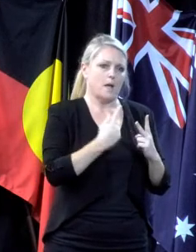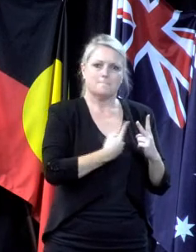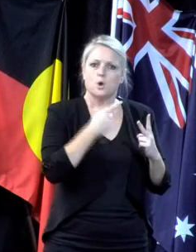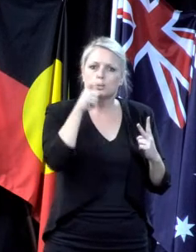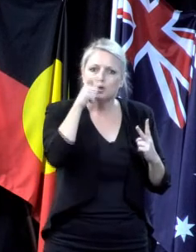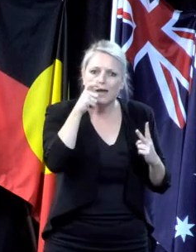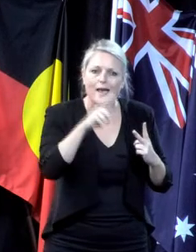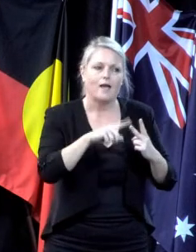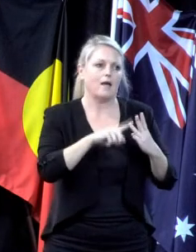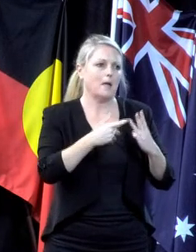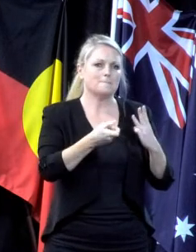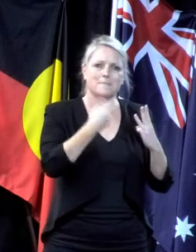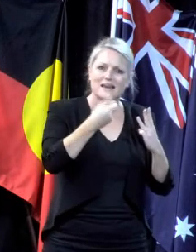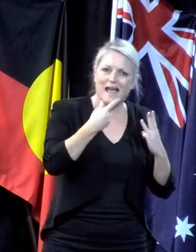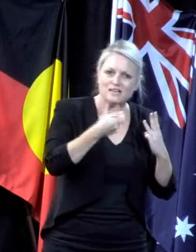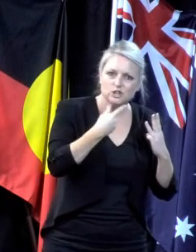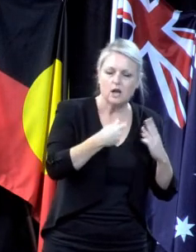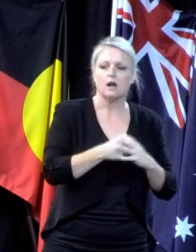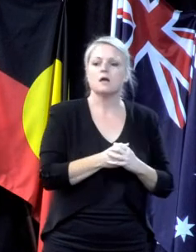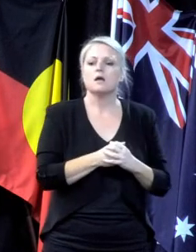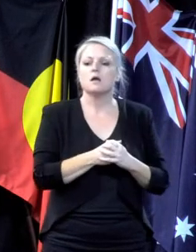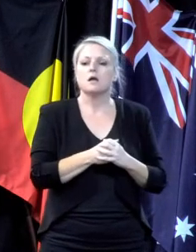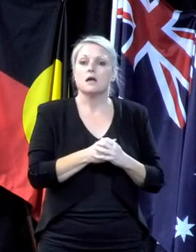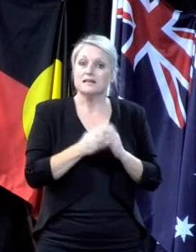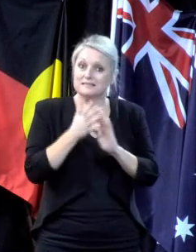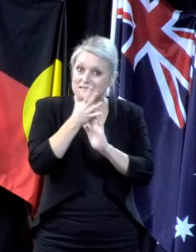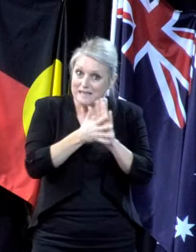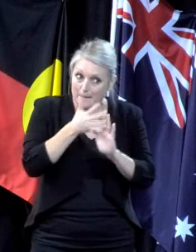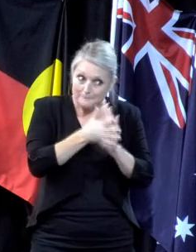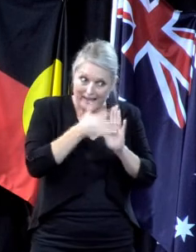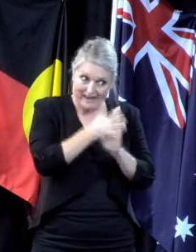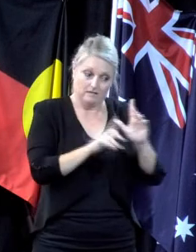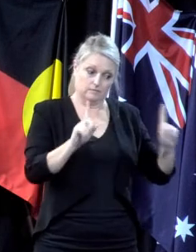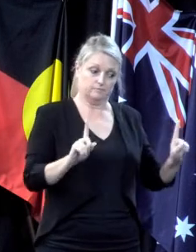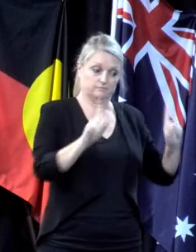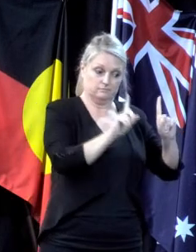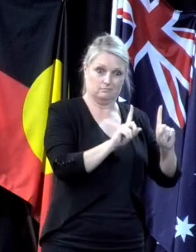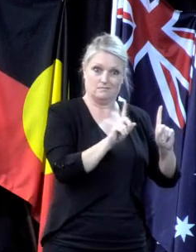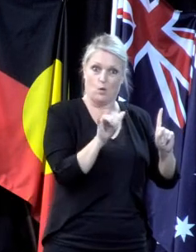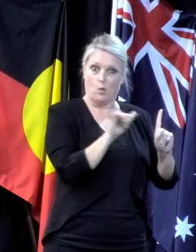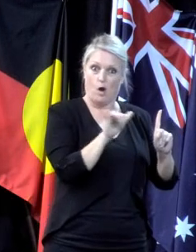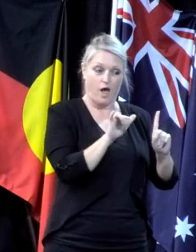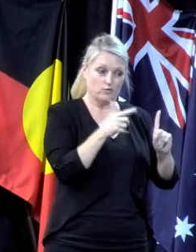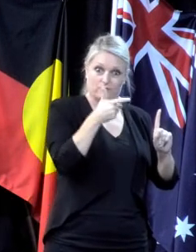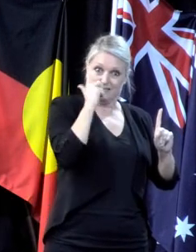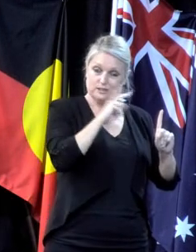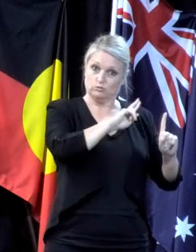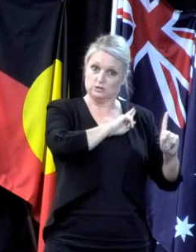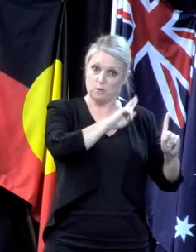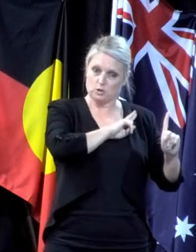Is this a function then is taken over by one of the two co-teachers, or do you need another teacher’s aide in addition to the two teachers?